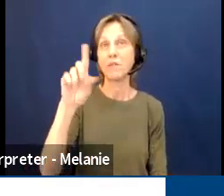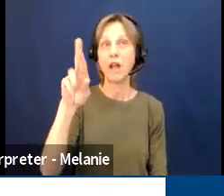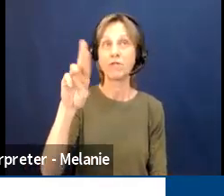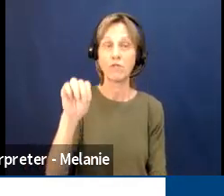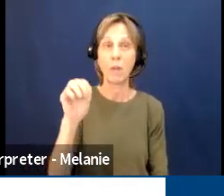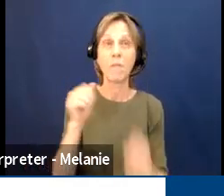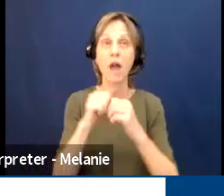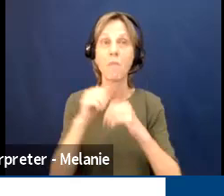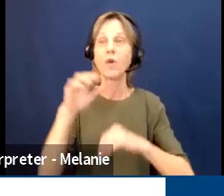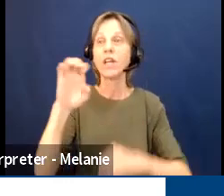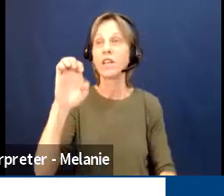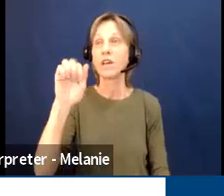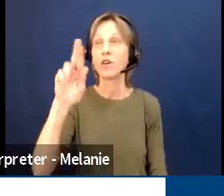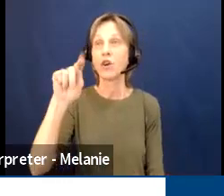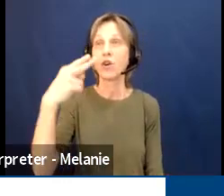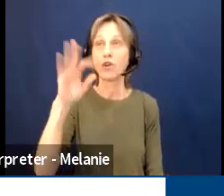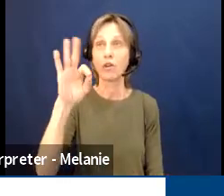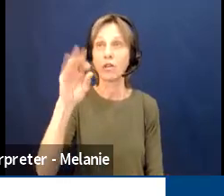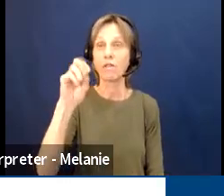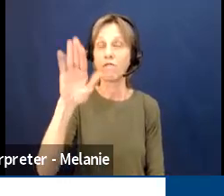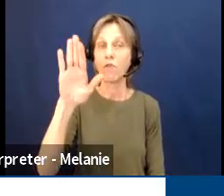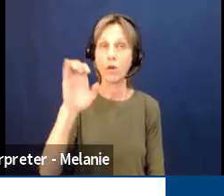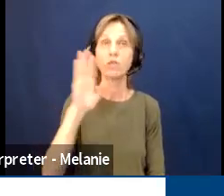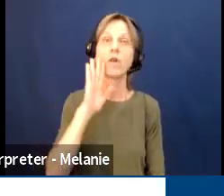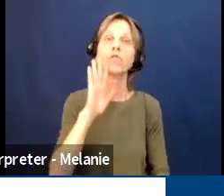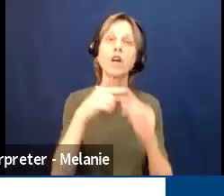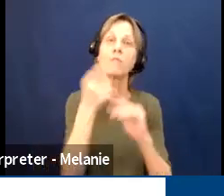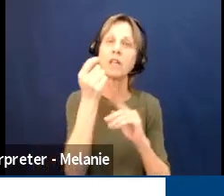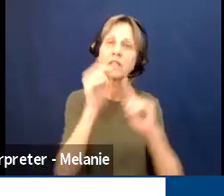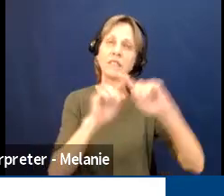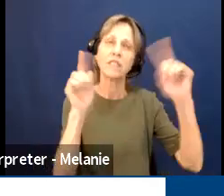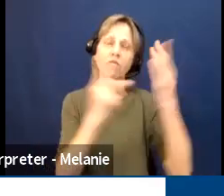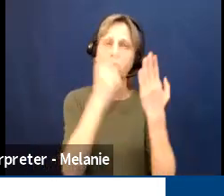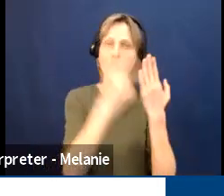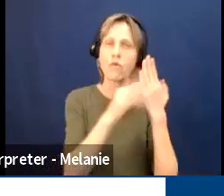about a little bit different kind of program which is a partnership that my organization Earth Force